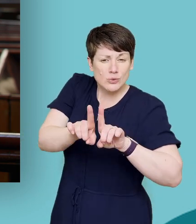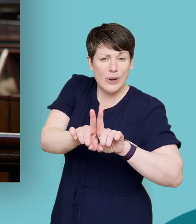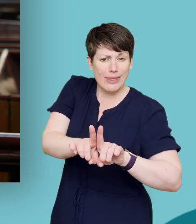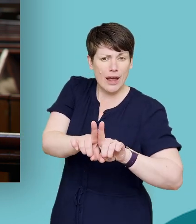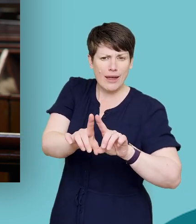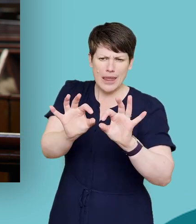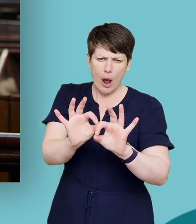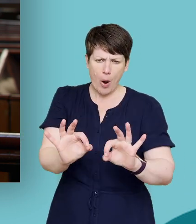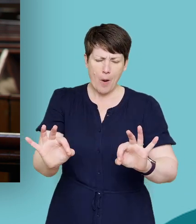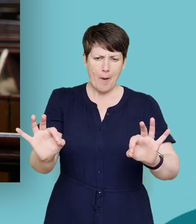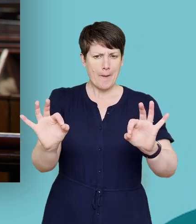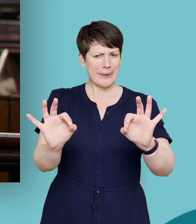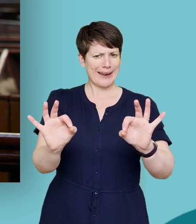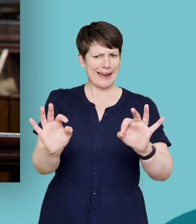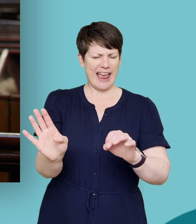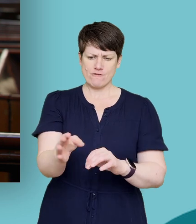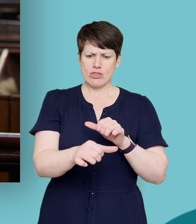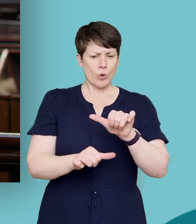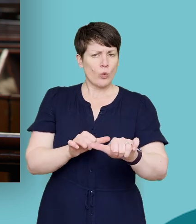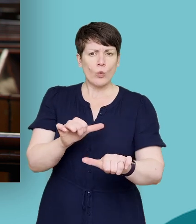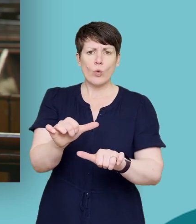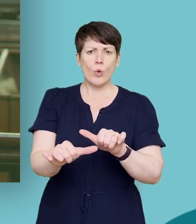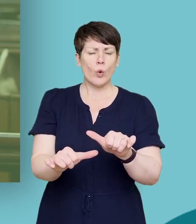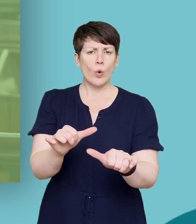and everything in order and peacefully together.